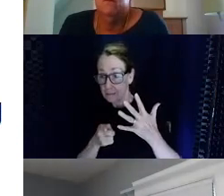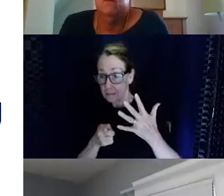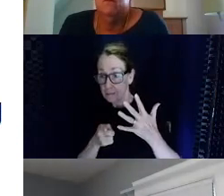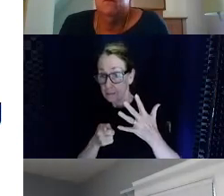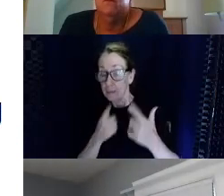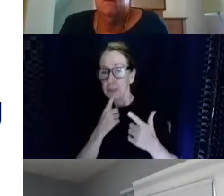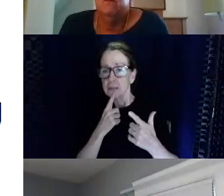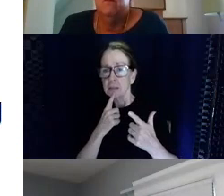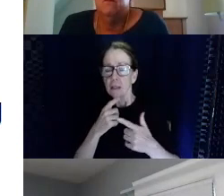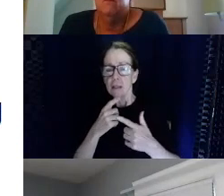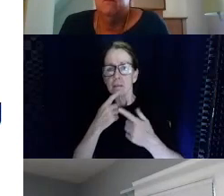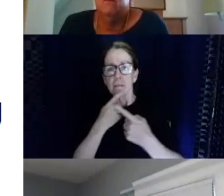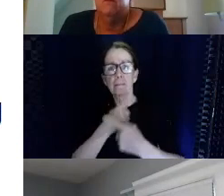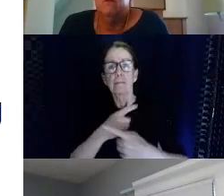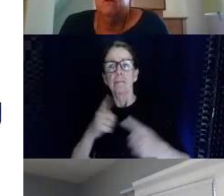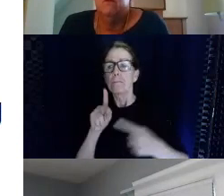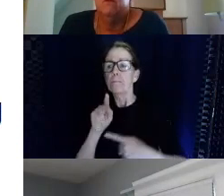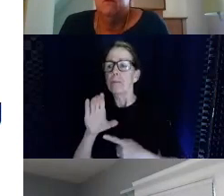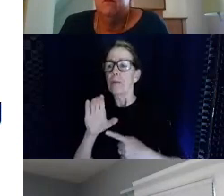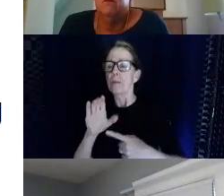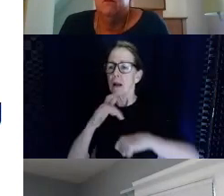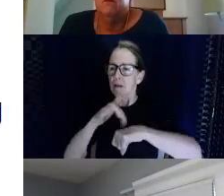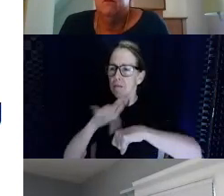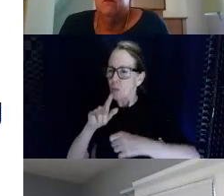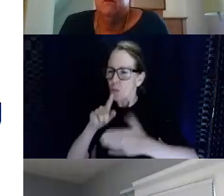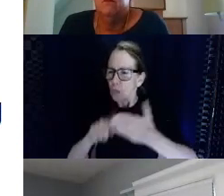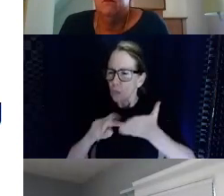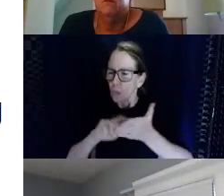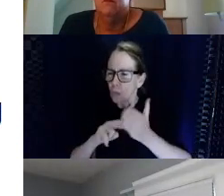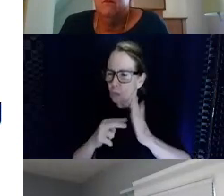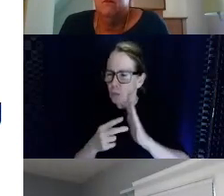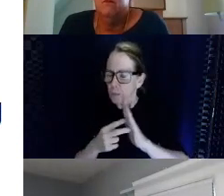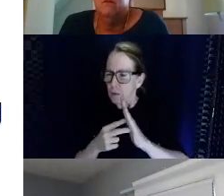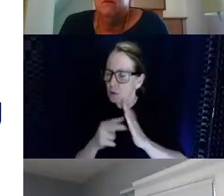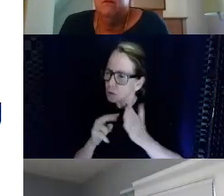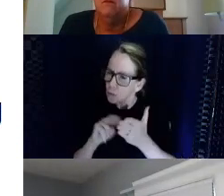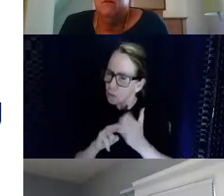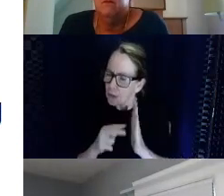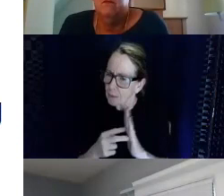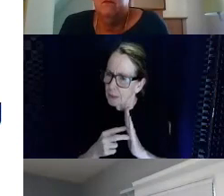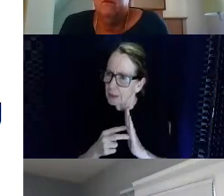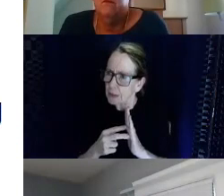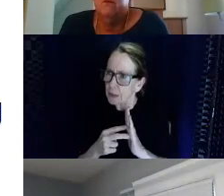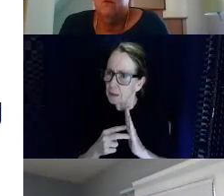MY OTHER QUESTION IS, AND, AGAIN, I'M SORRY, I APOLOGIZE, I HAVEN'T READ THROUGH THIS.